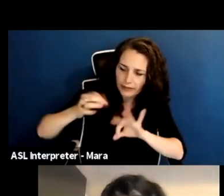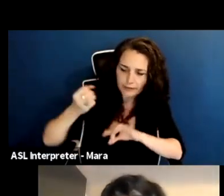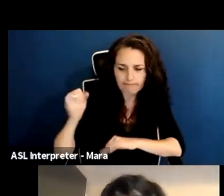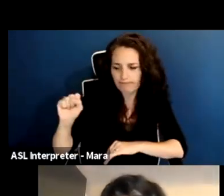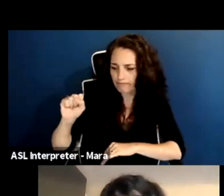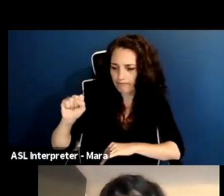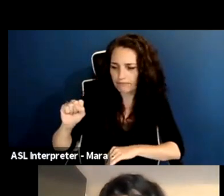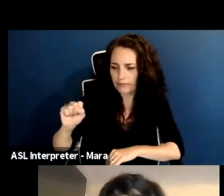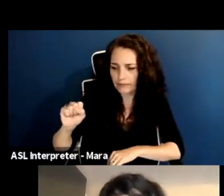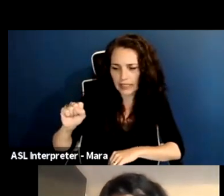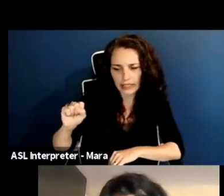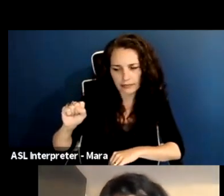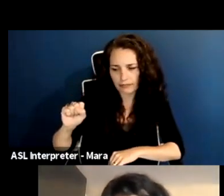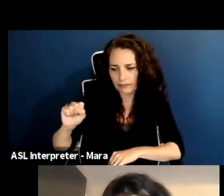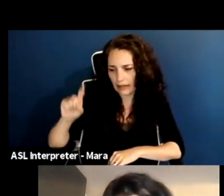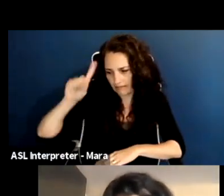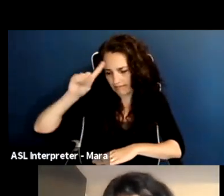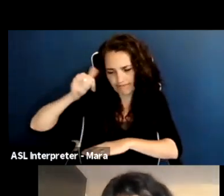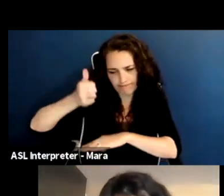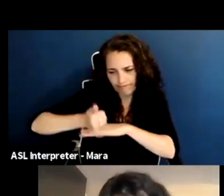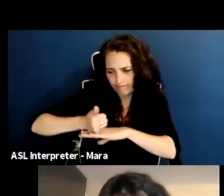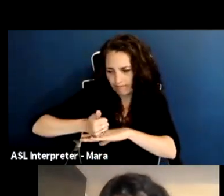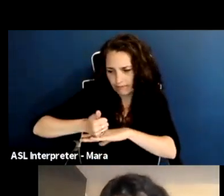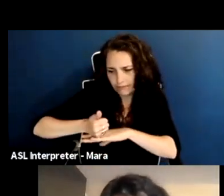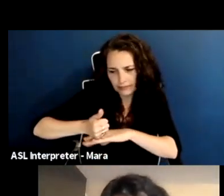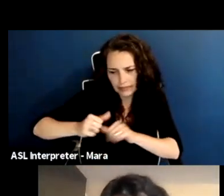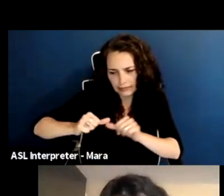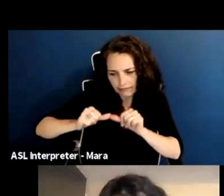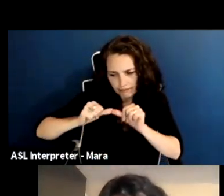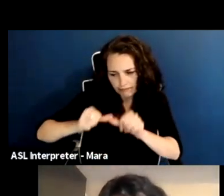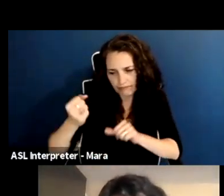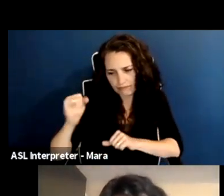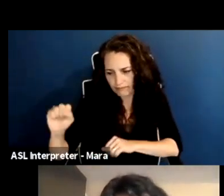And definitely educating yourself, always ask questions